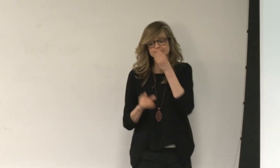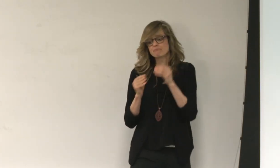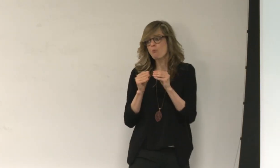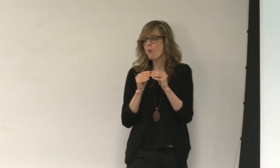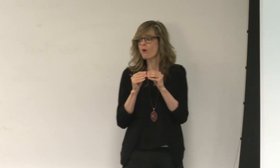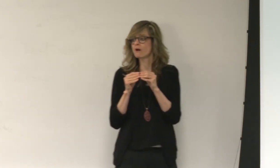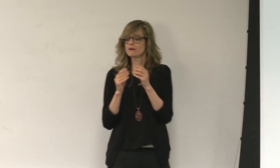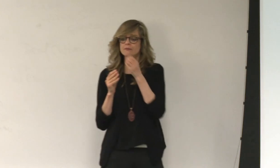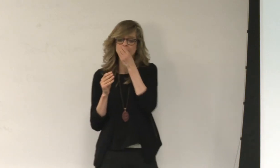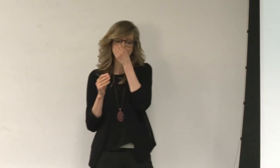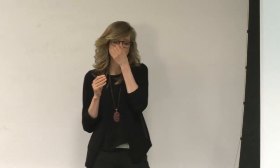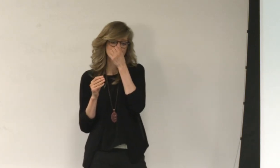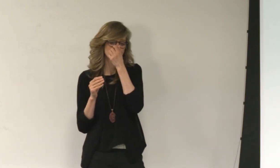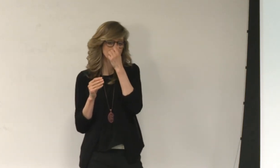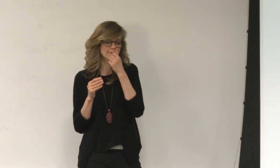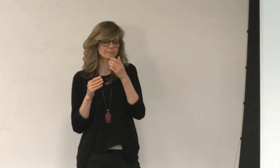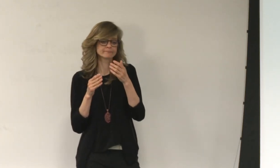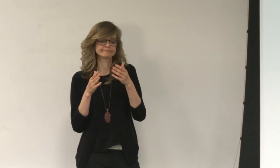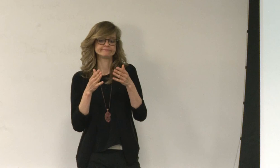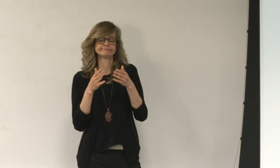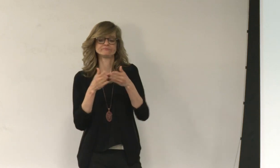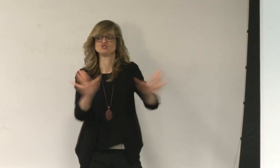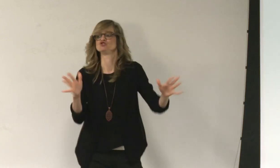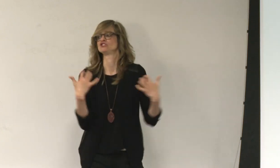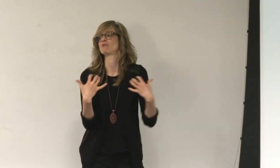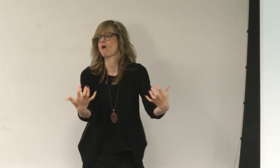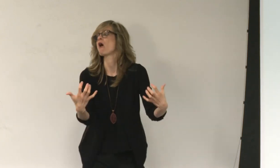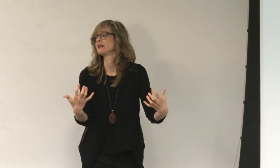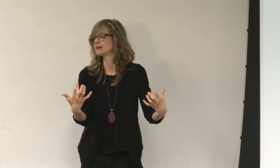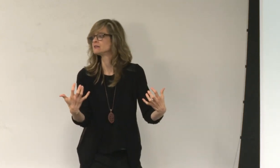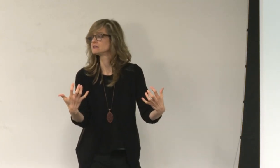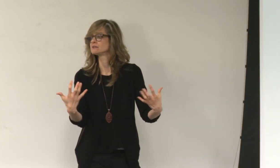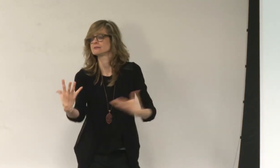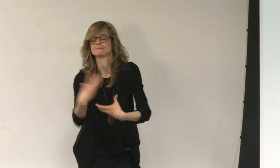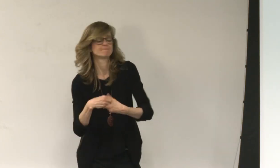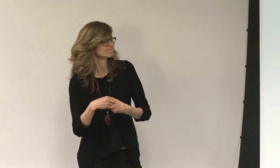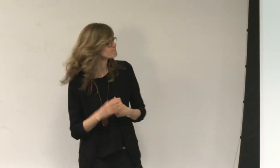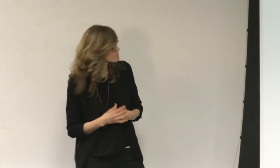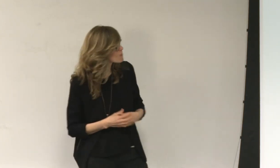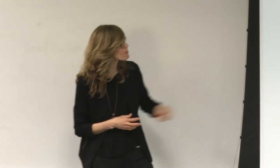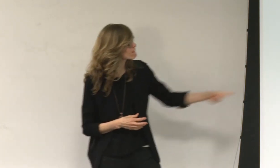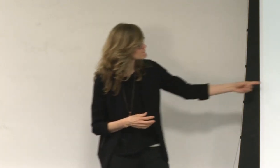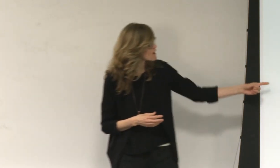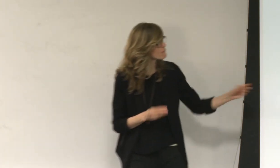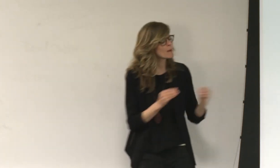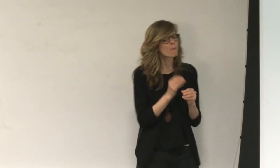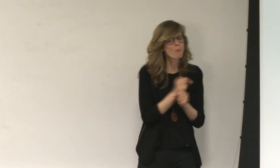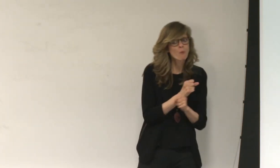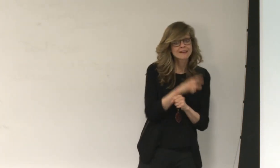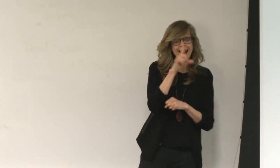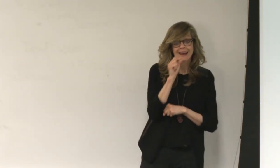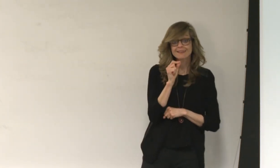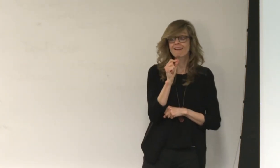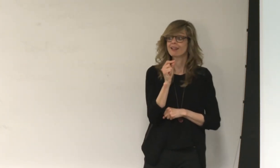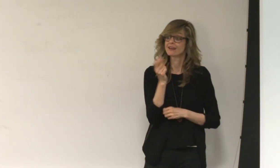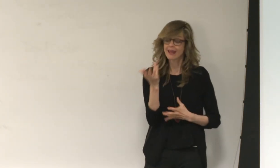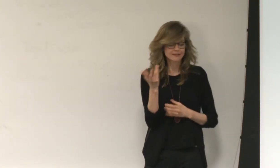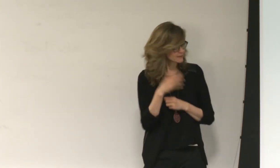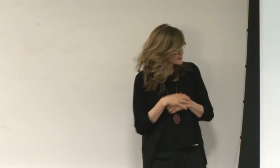MORE STATISTICAL WRITING. AND WRITING FOR A GENERAL AUDIENCE TO INCLUDE LAYPERSONS.